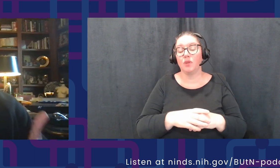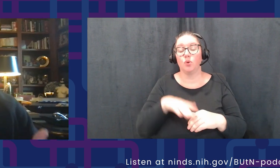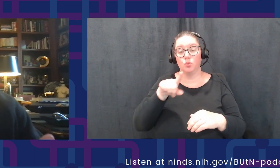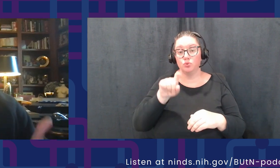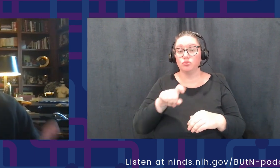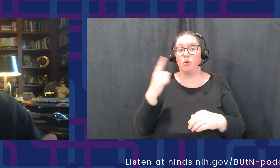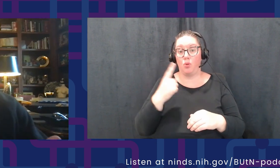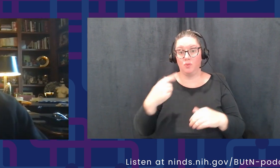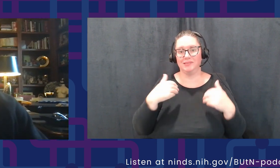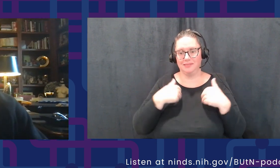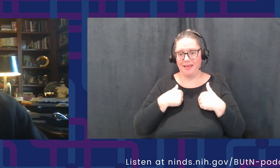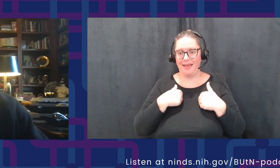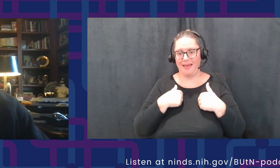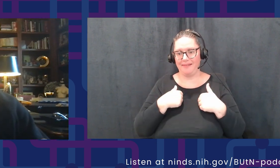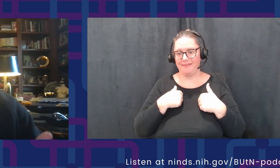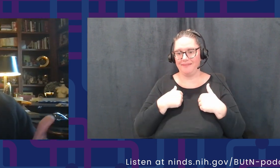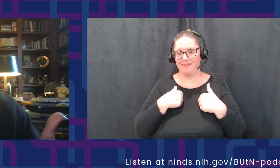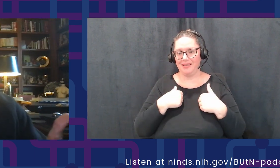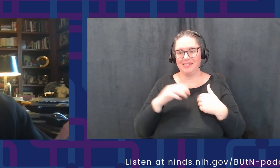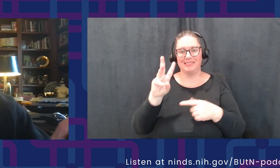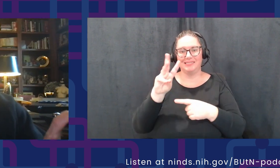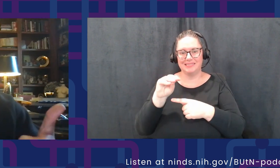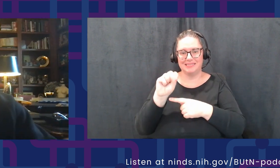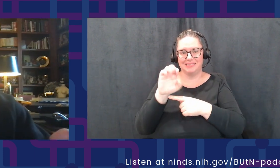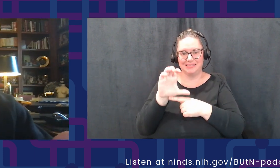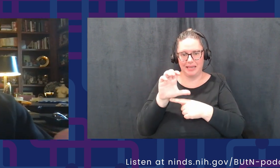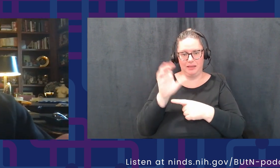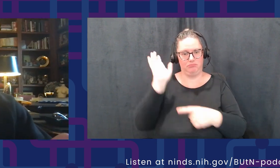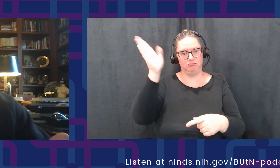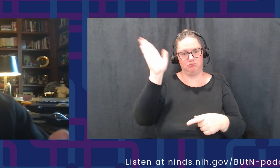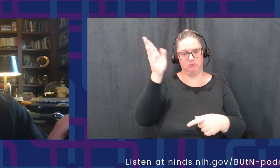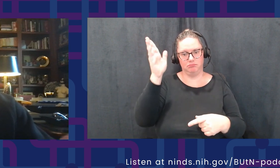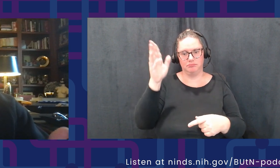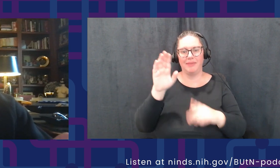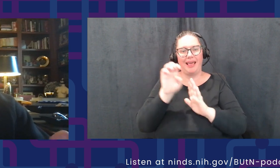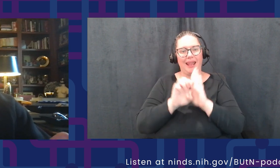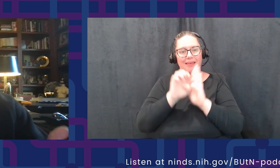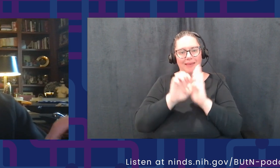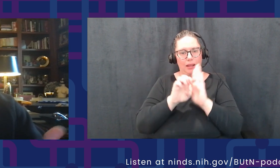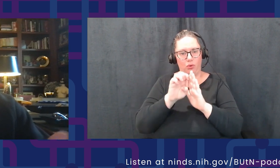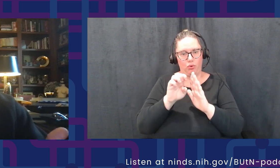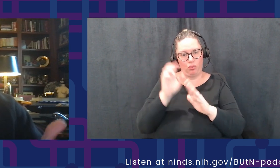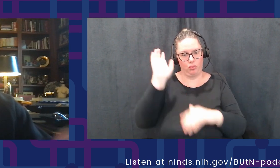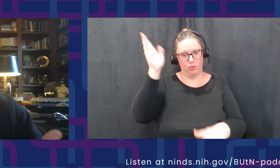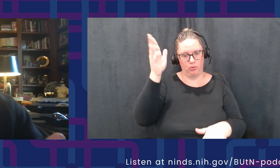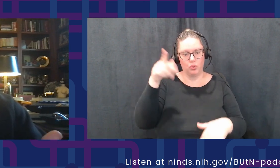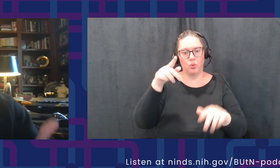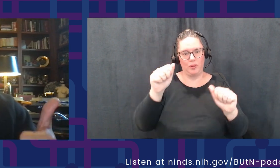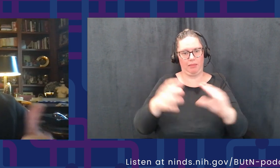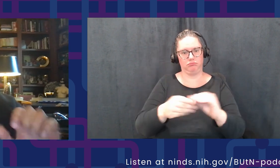You should always have a 60 second spiel, an elevator pitch that you can